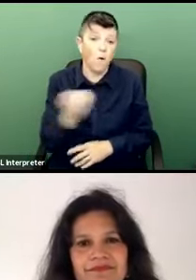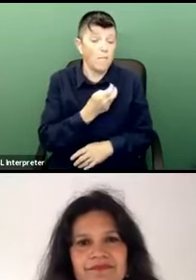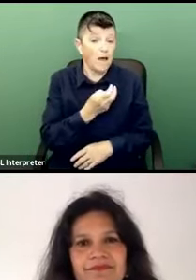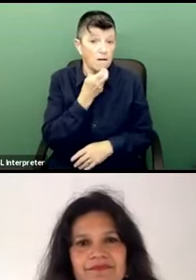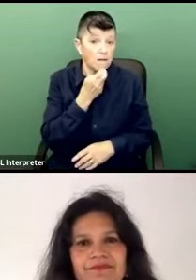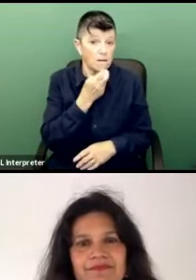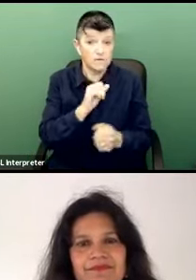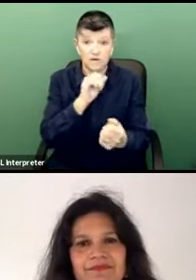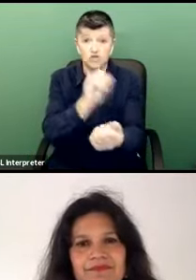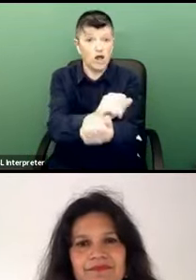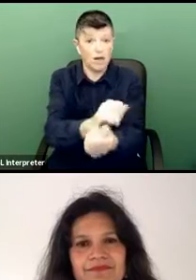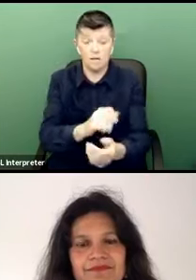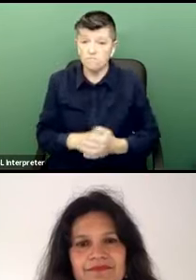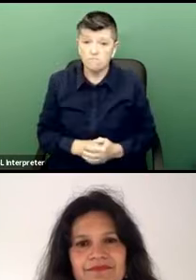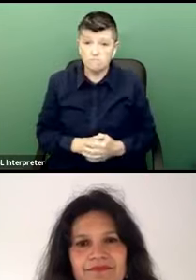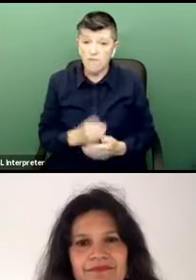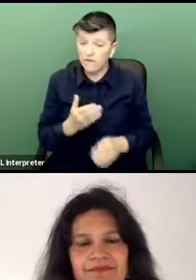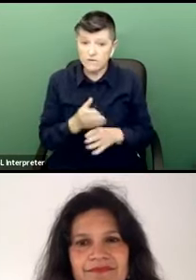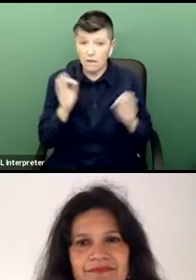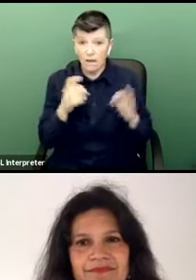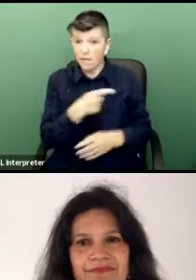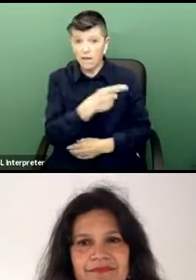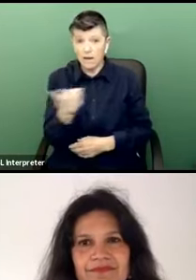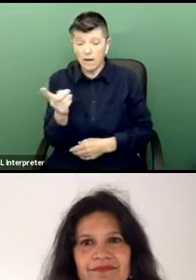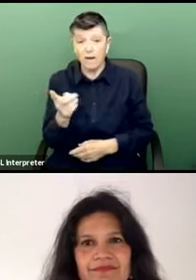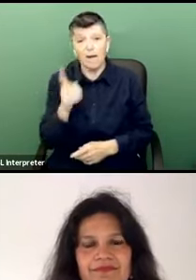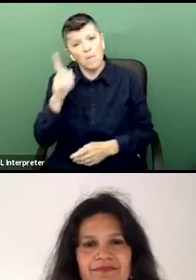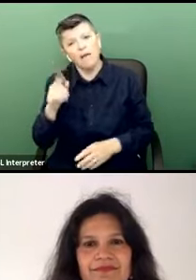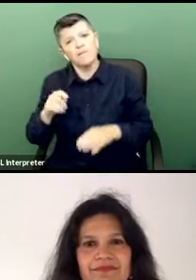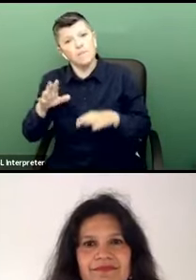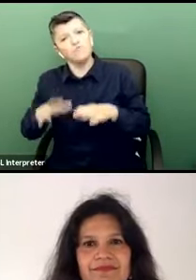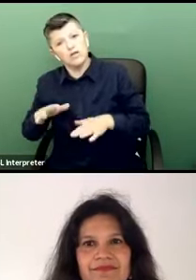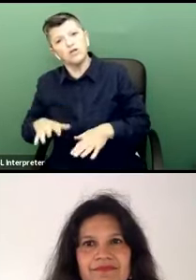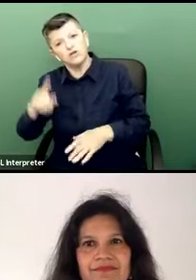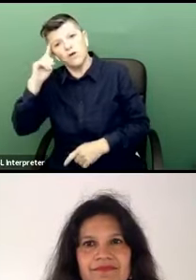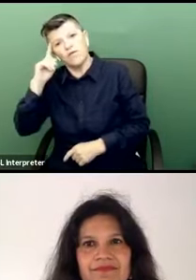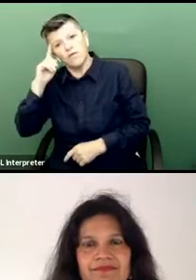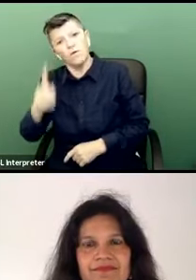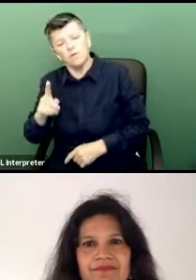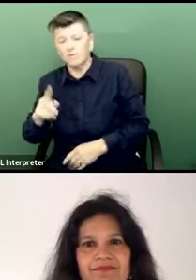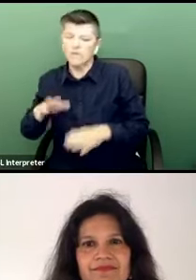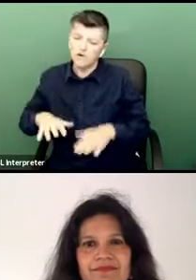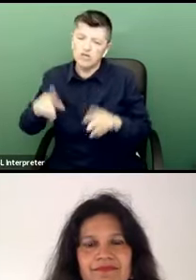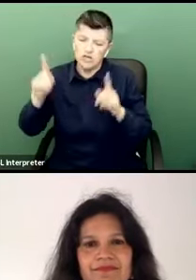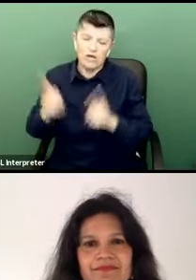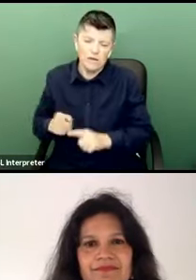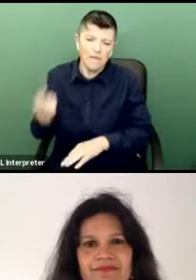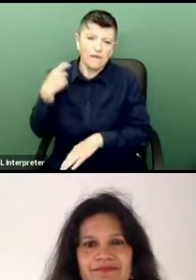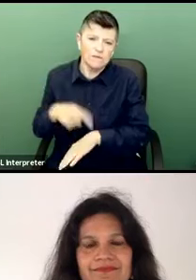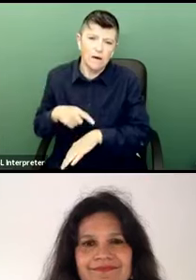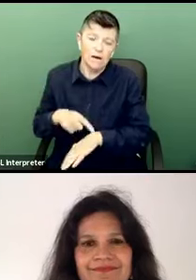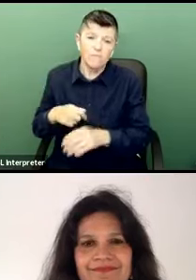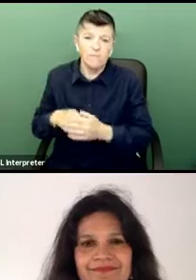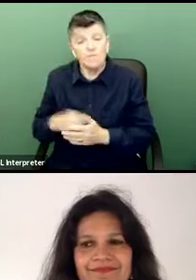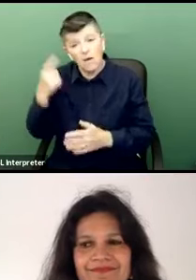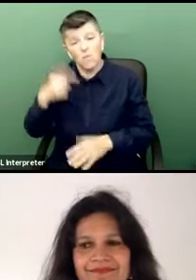violated in serious ways for example I would say the not